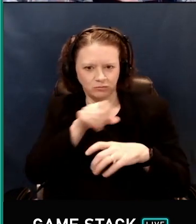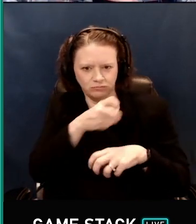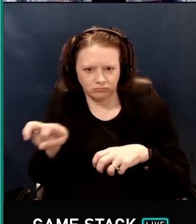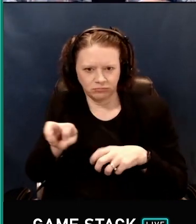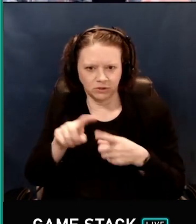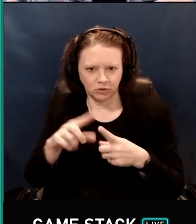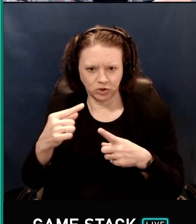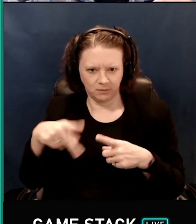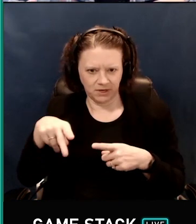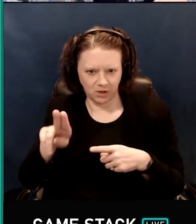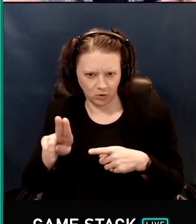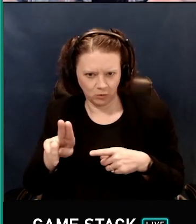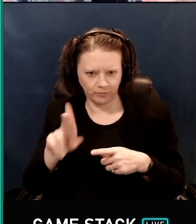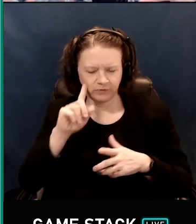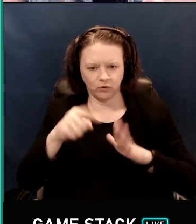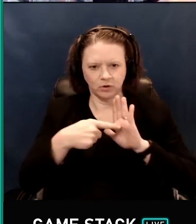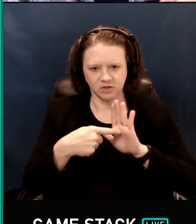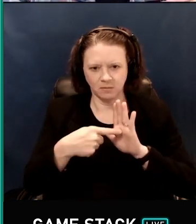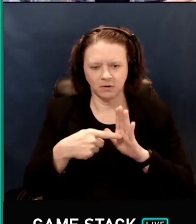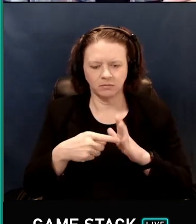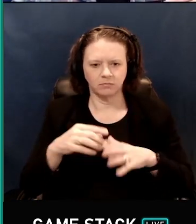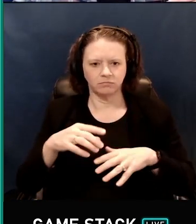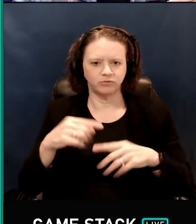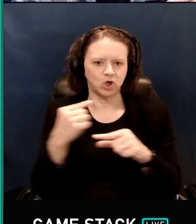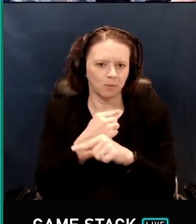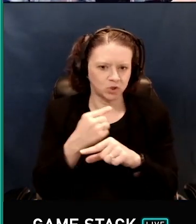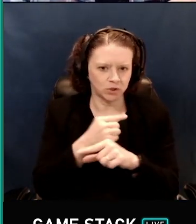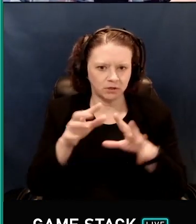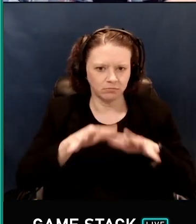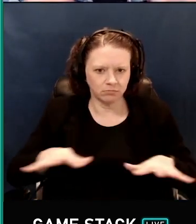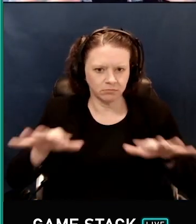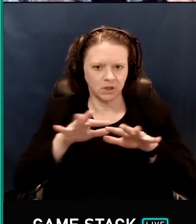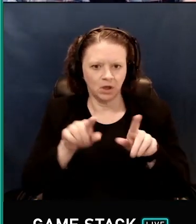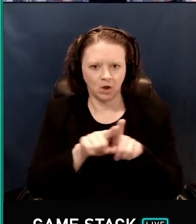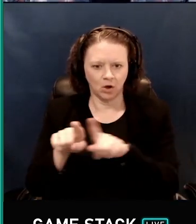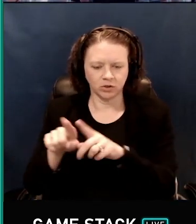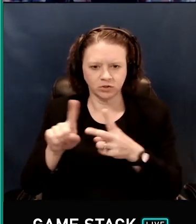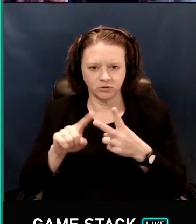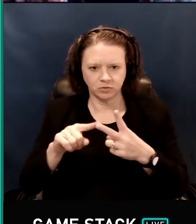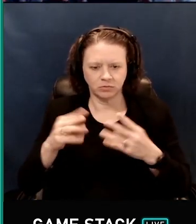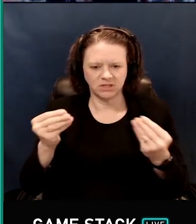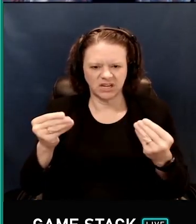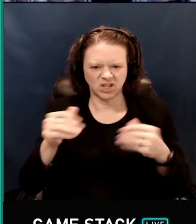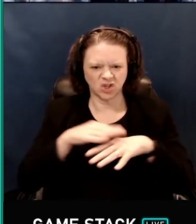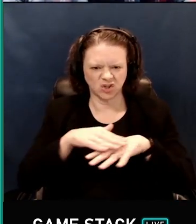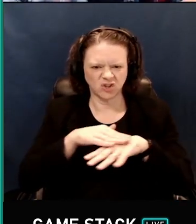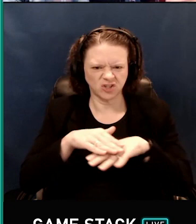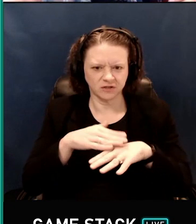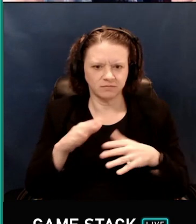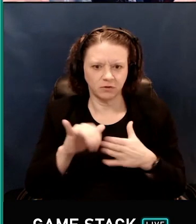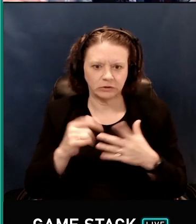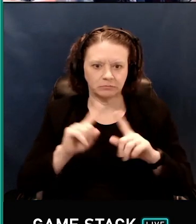so we definitely want to call that one out. We also have to remember that we have situations where